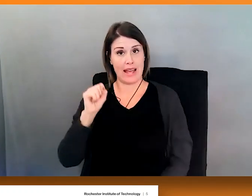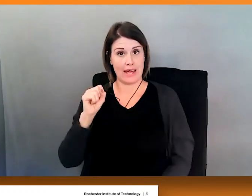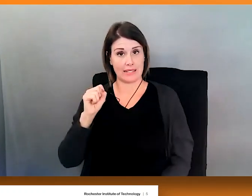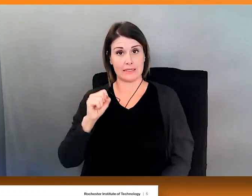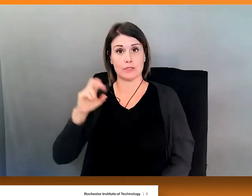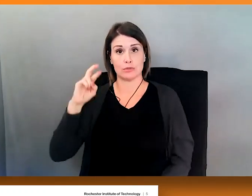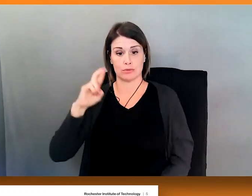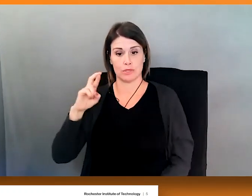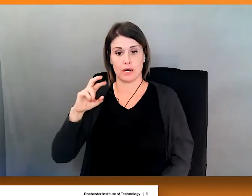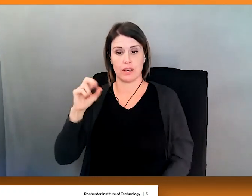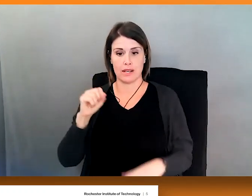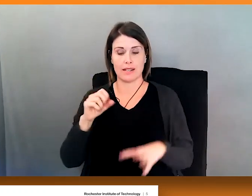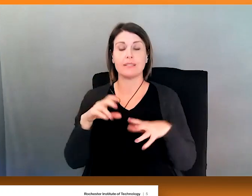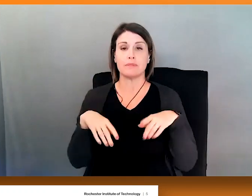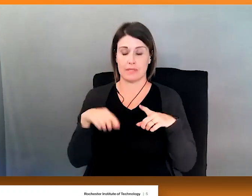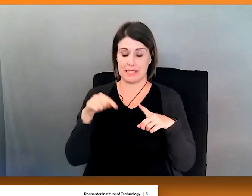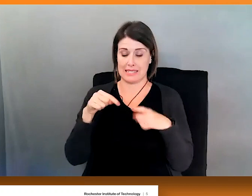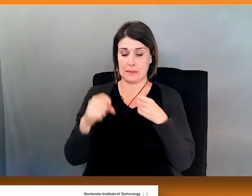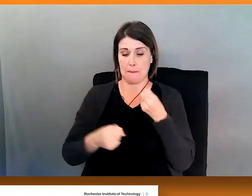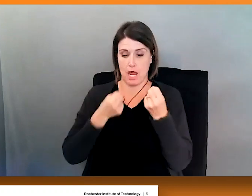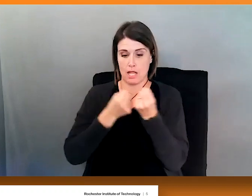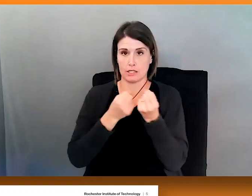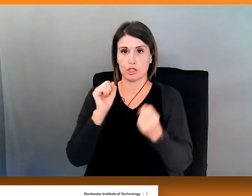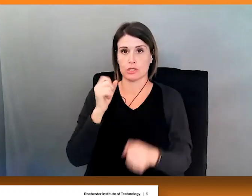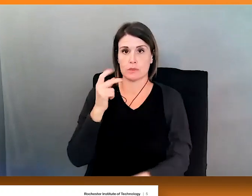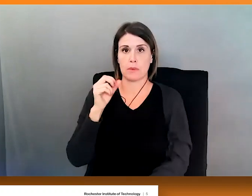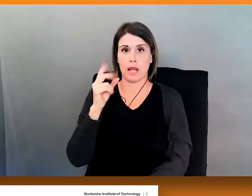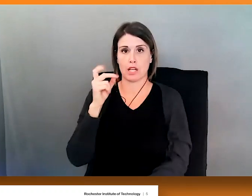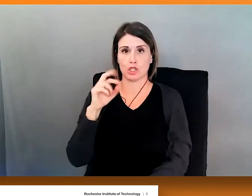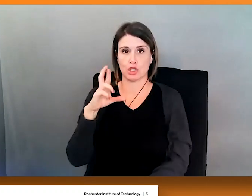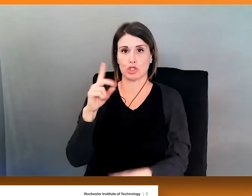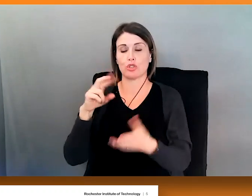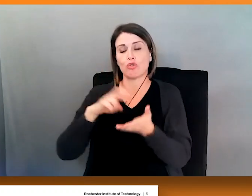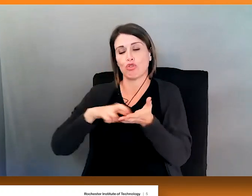here at RIT, SRS,